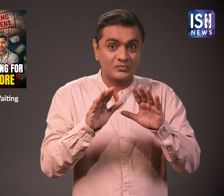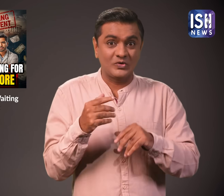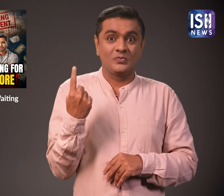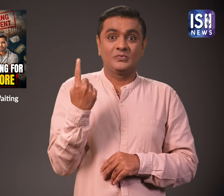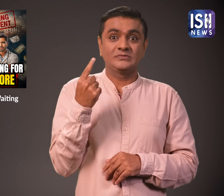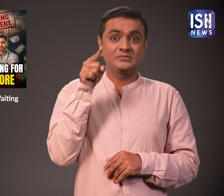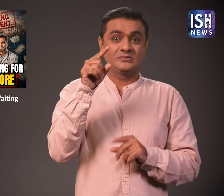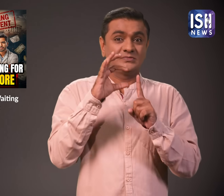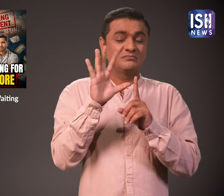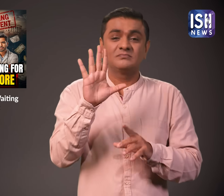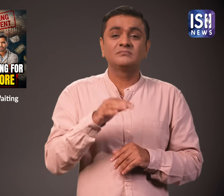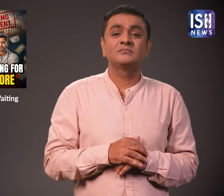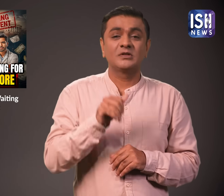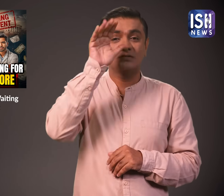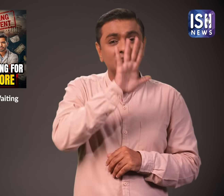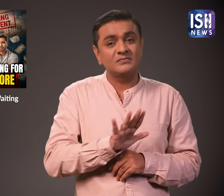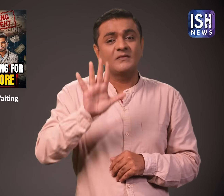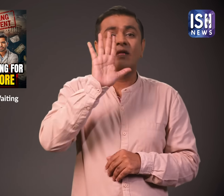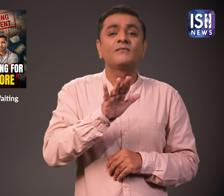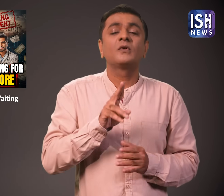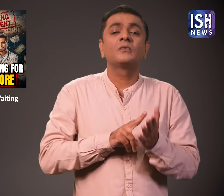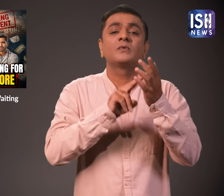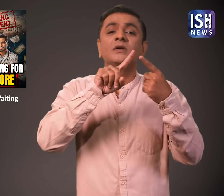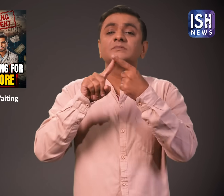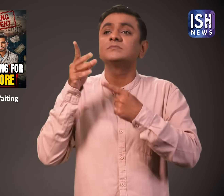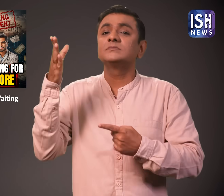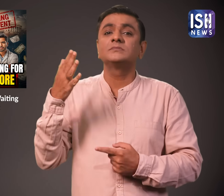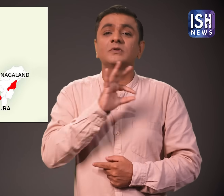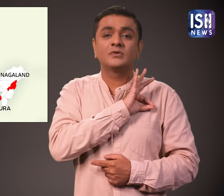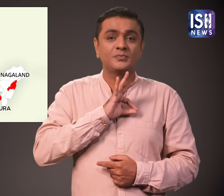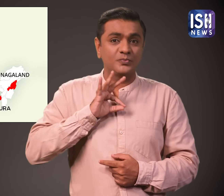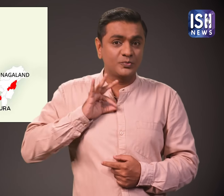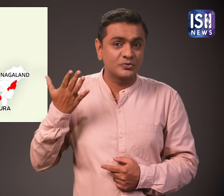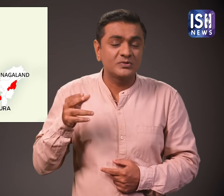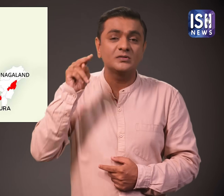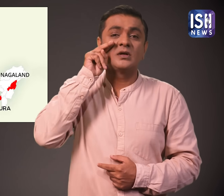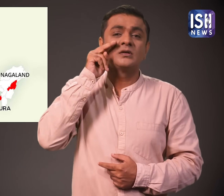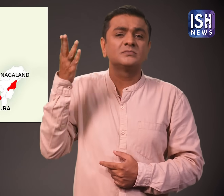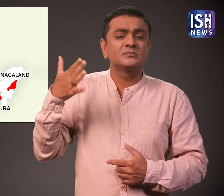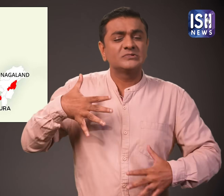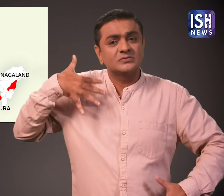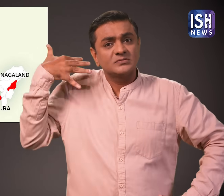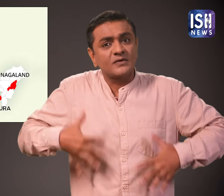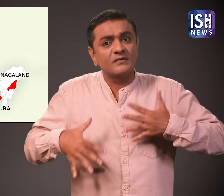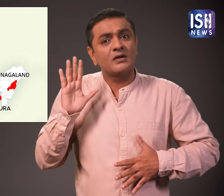This is not just in Delhi; states in the Northeast like Tripura and Nagaland are also suffering.